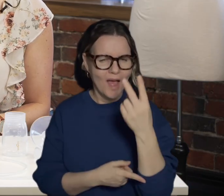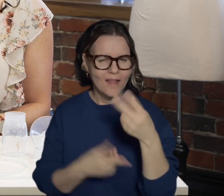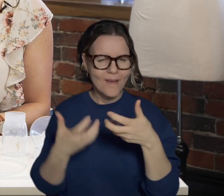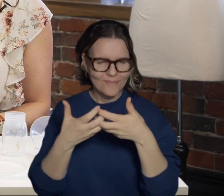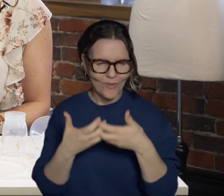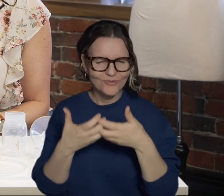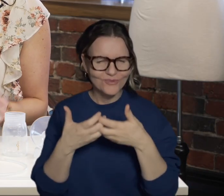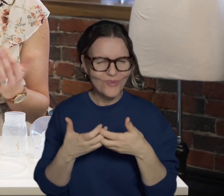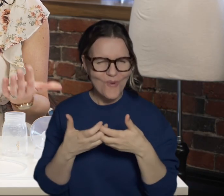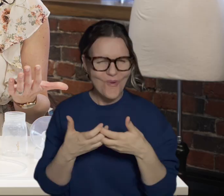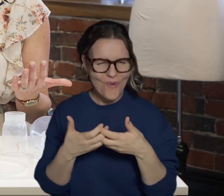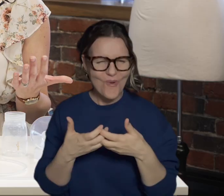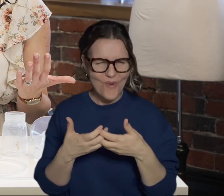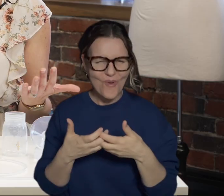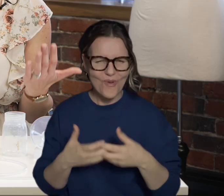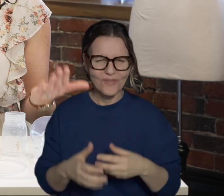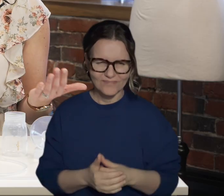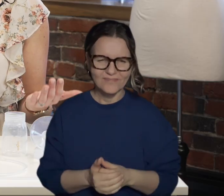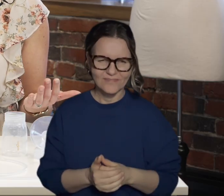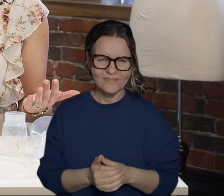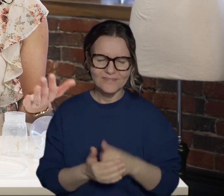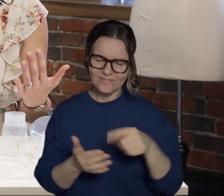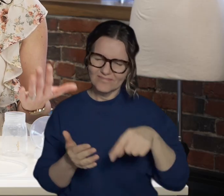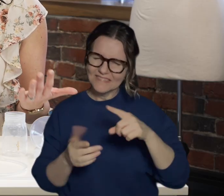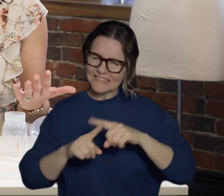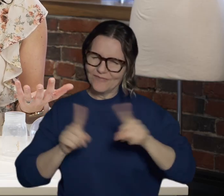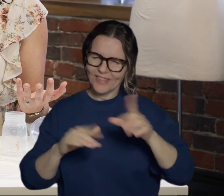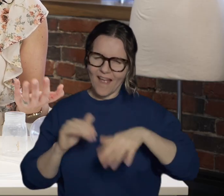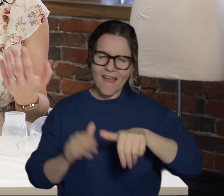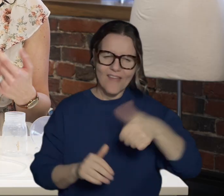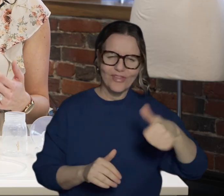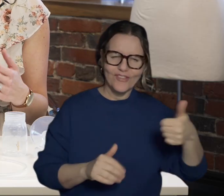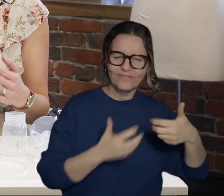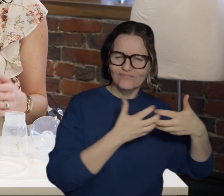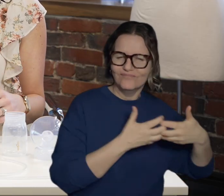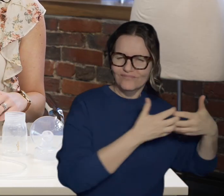SG portable are first of all that it has a dual motor so this is really cool because it has two